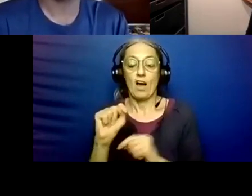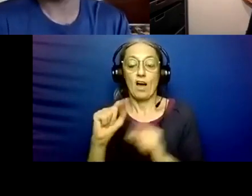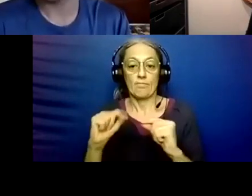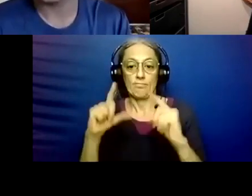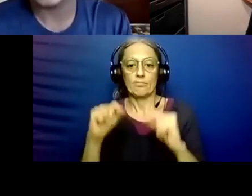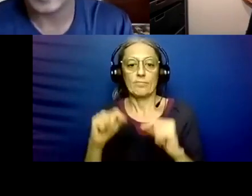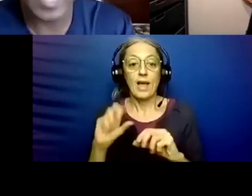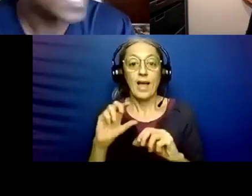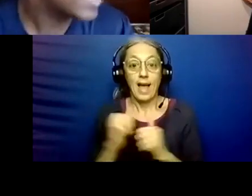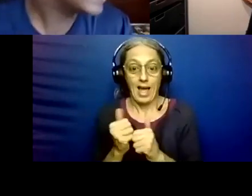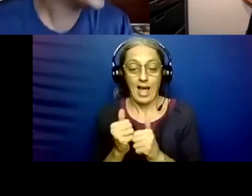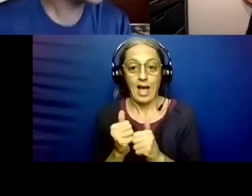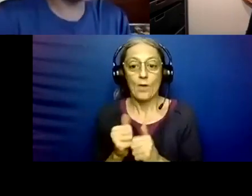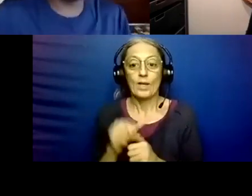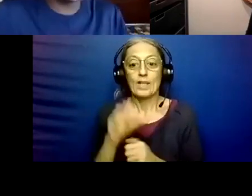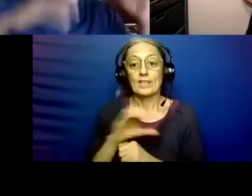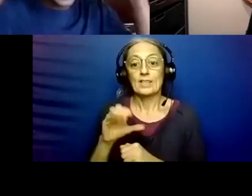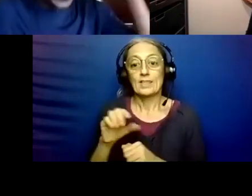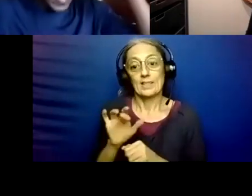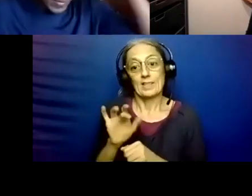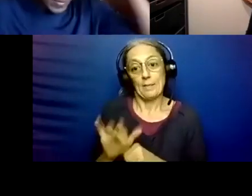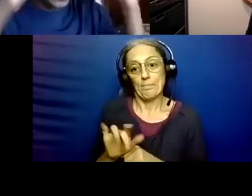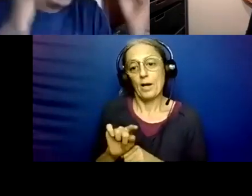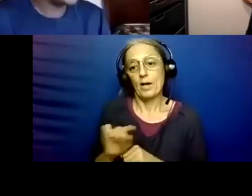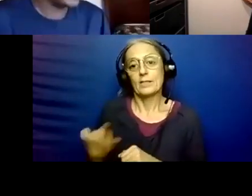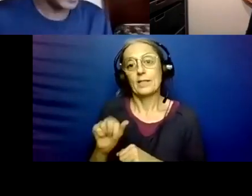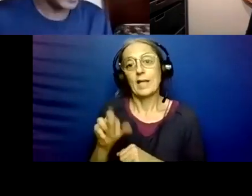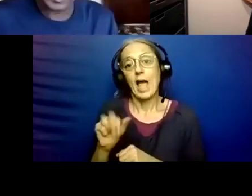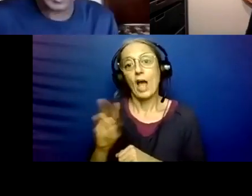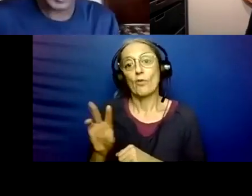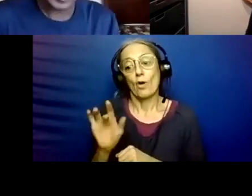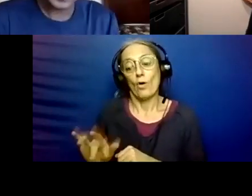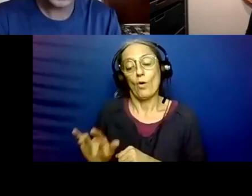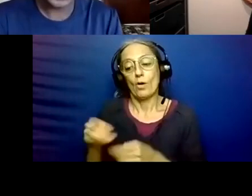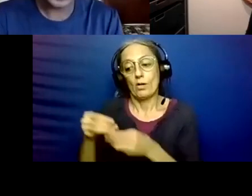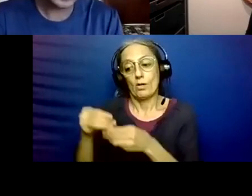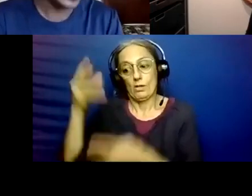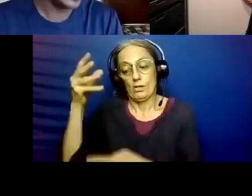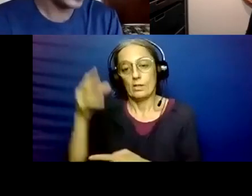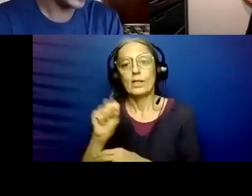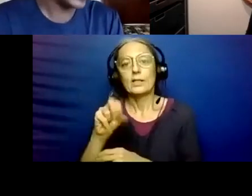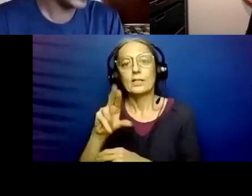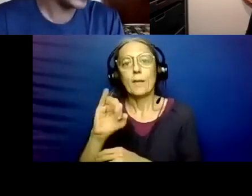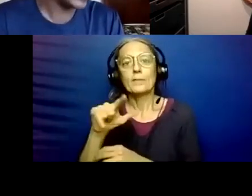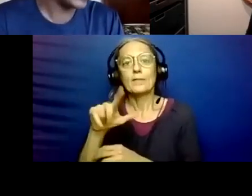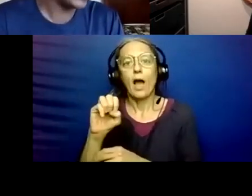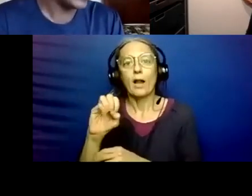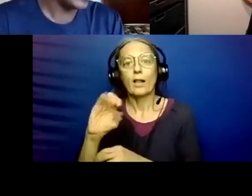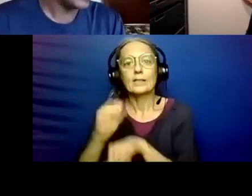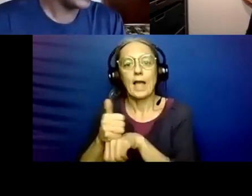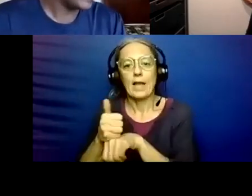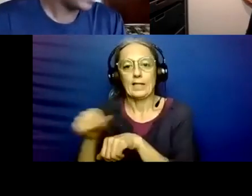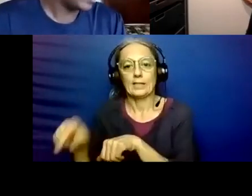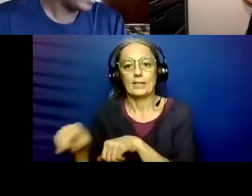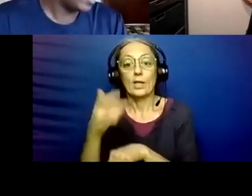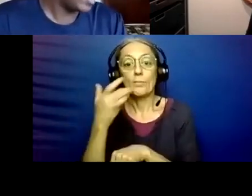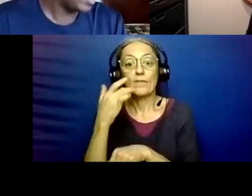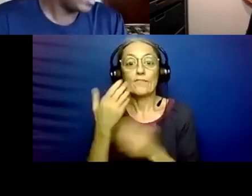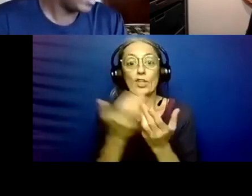to the right of the CC button and select "Subtitle Settings." If you'd prefer to access the live captions on a separate screen, click on the caret,